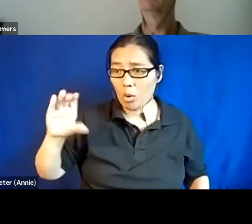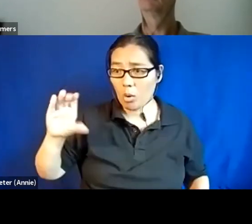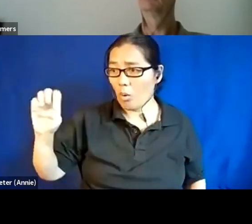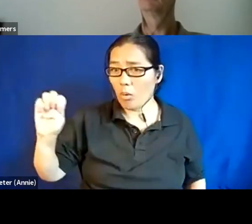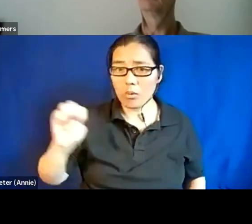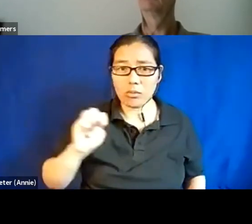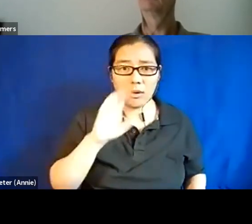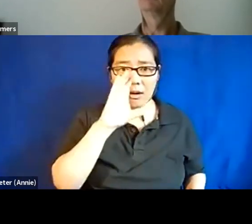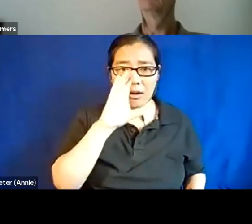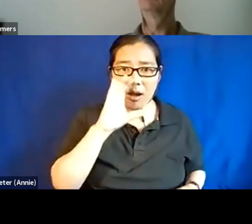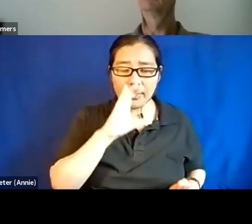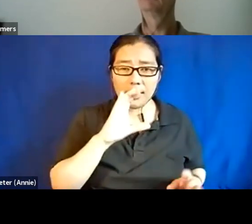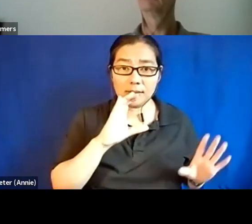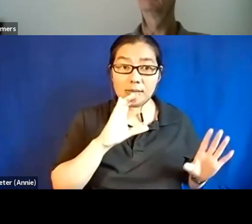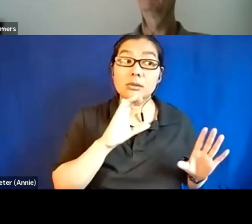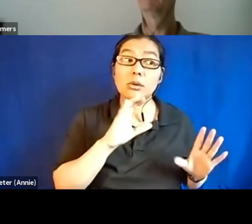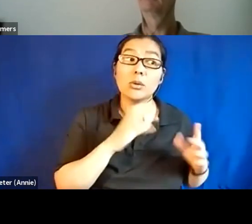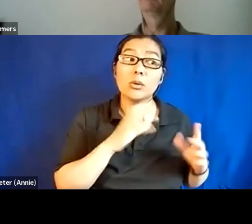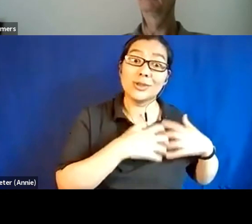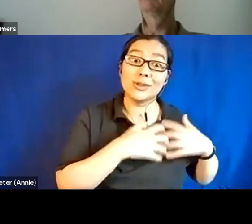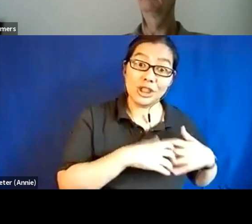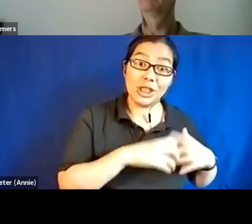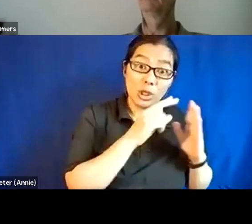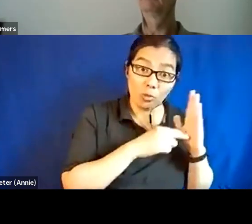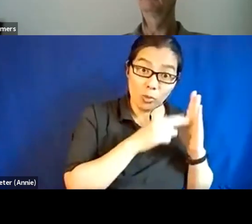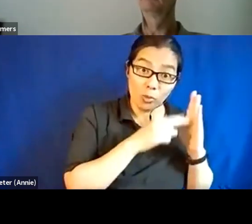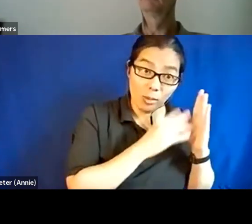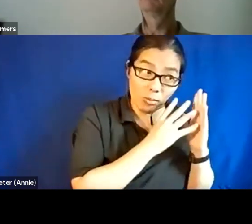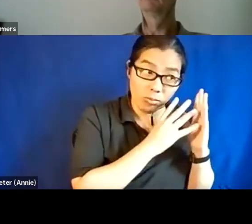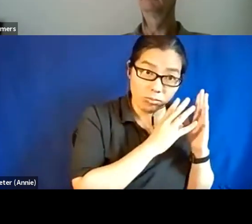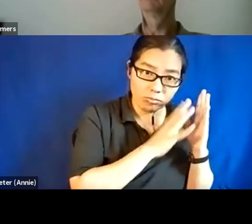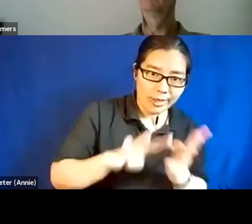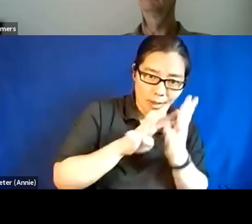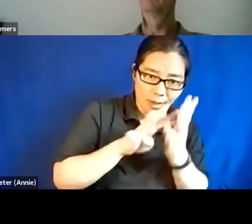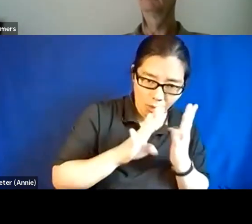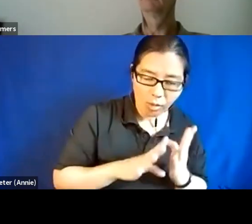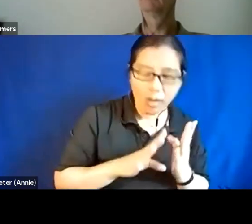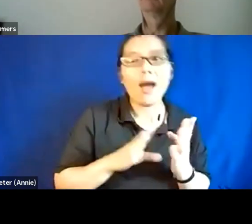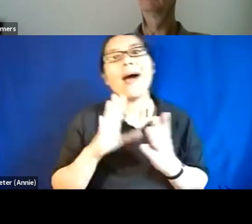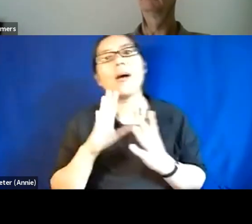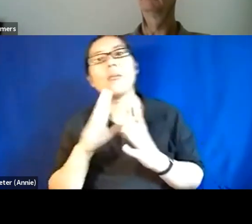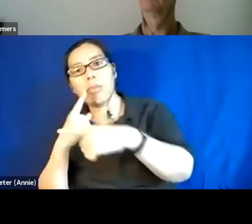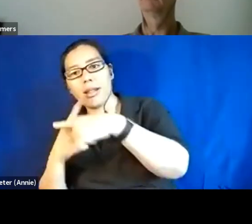machine readable and human readable text . So whether that's using it for an app